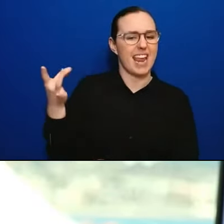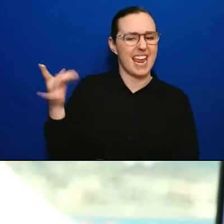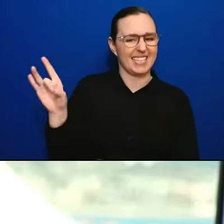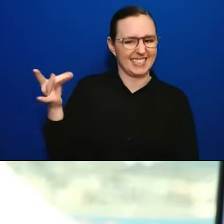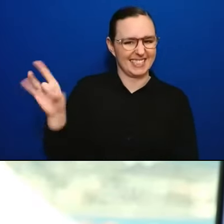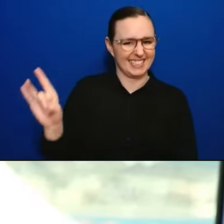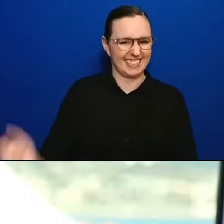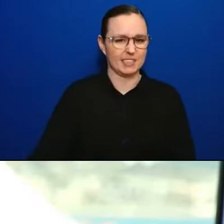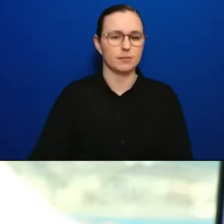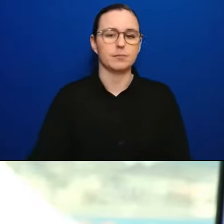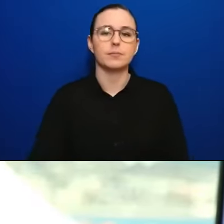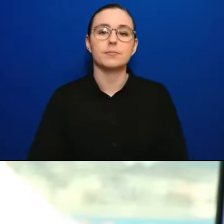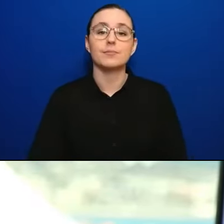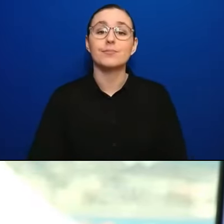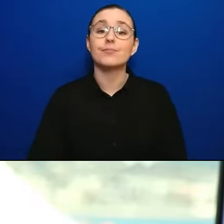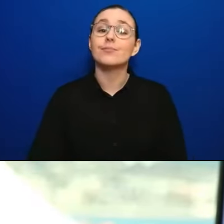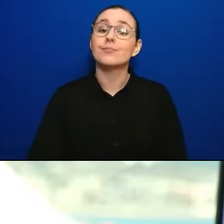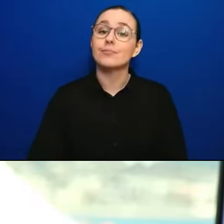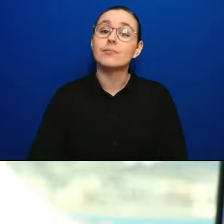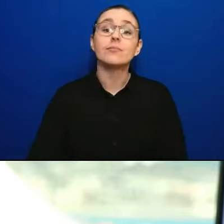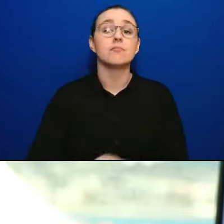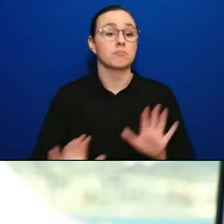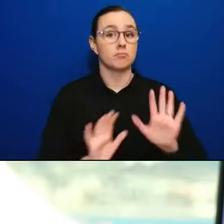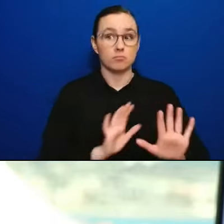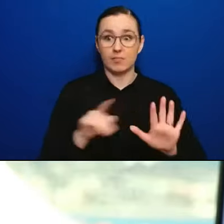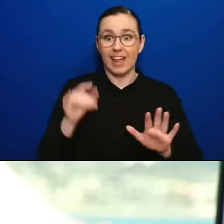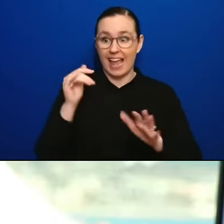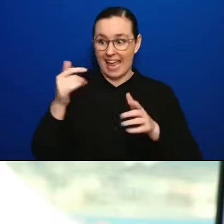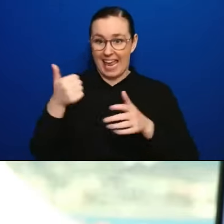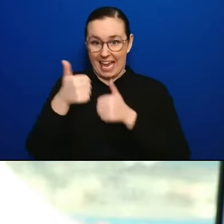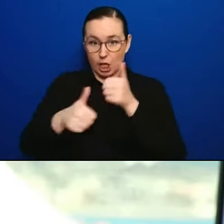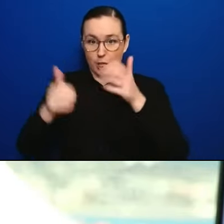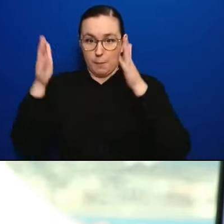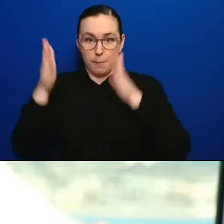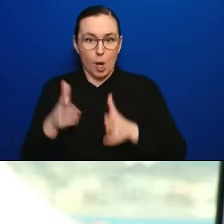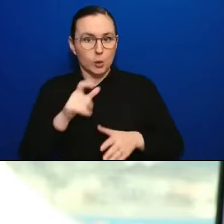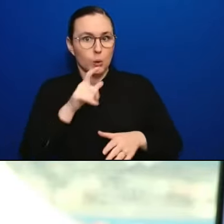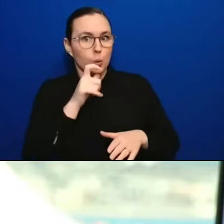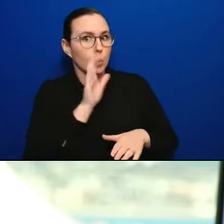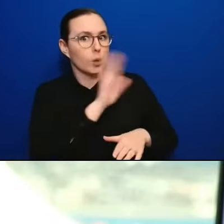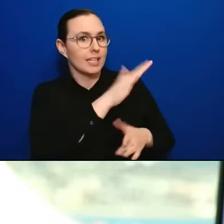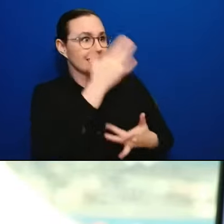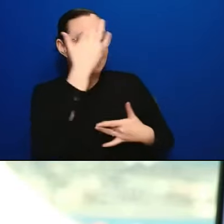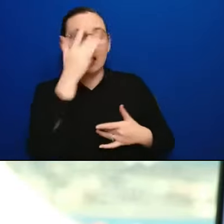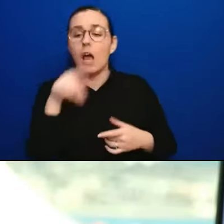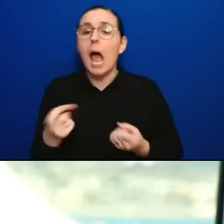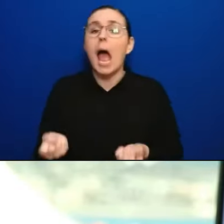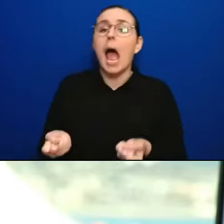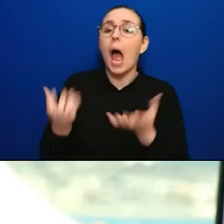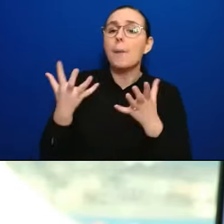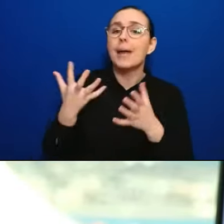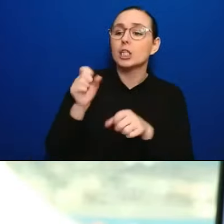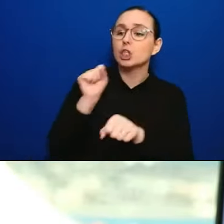in Providence healthcare. This is the number of healthcare workers affected and does not reflect the number of